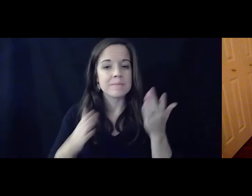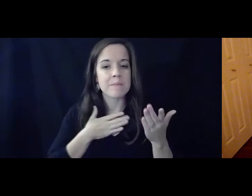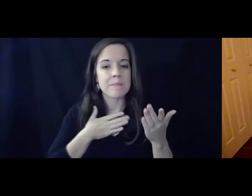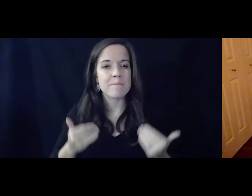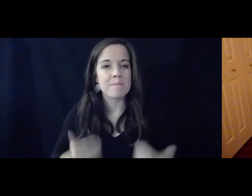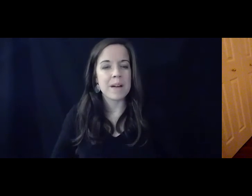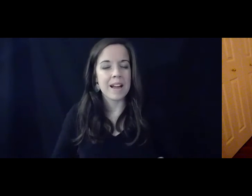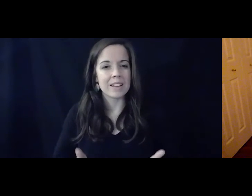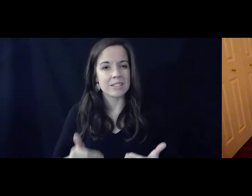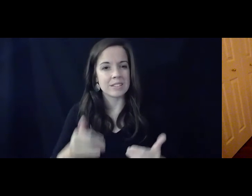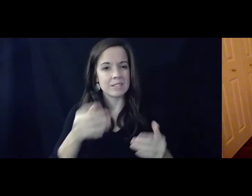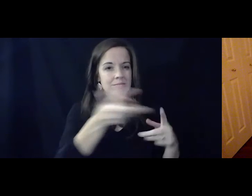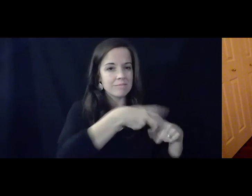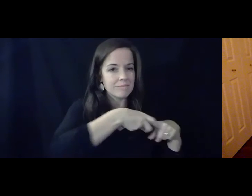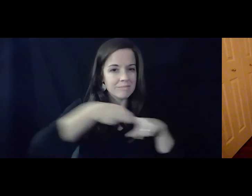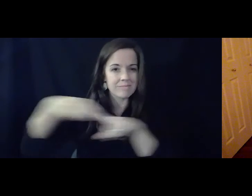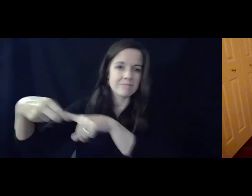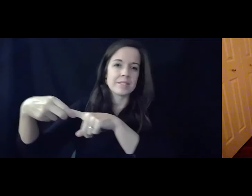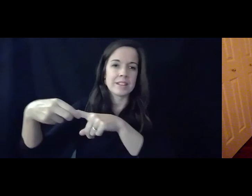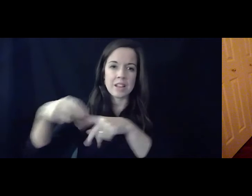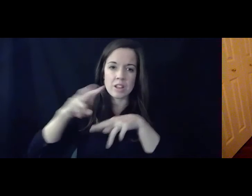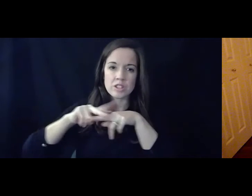to be drained, salted, and swung from hooks at the market.